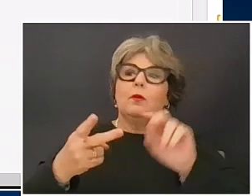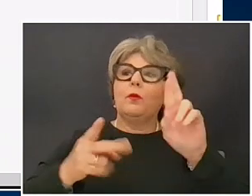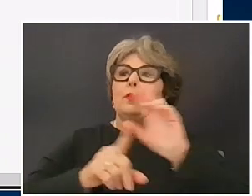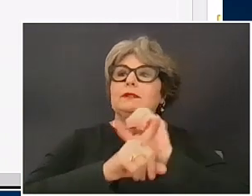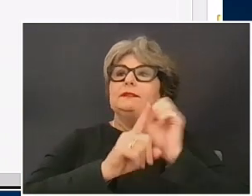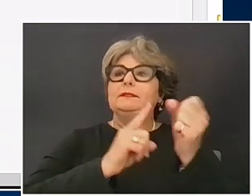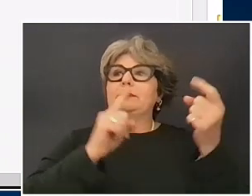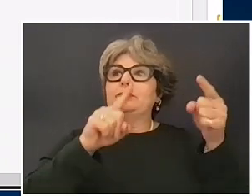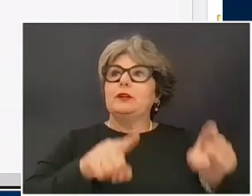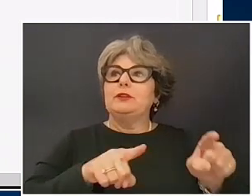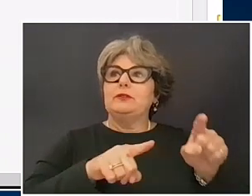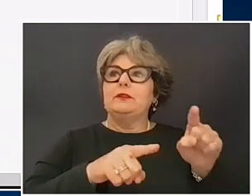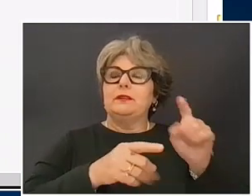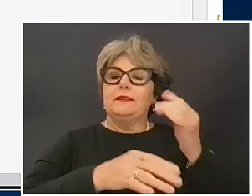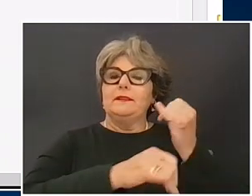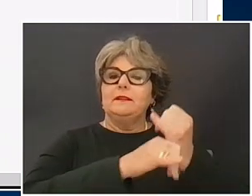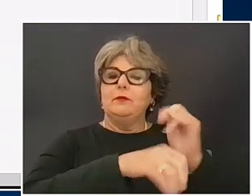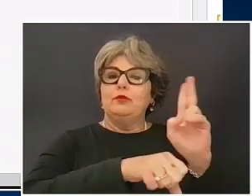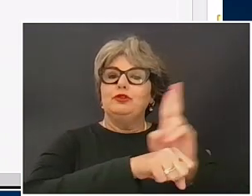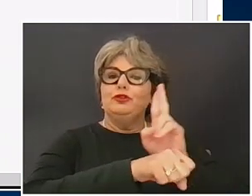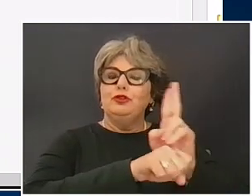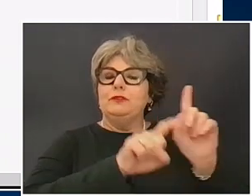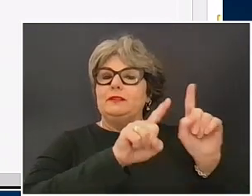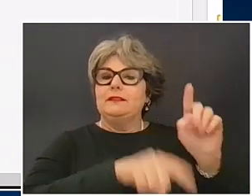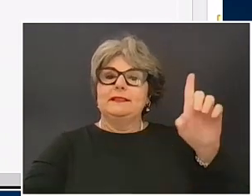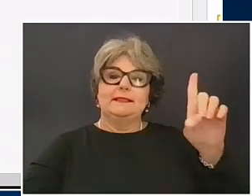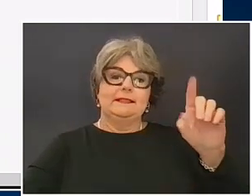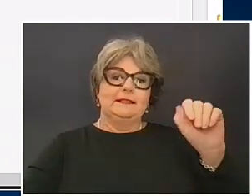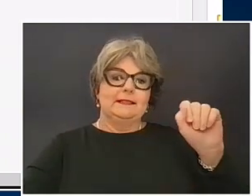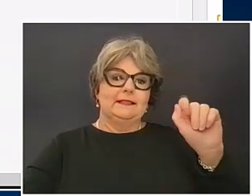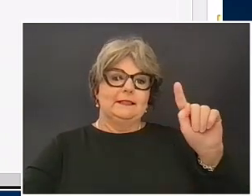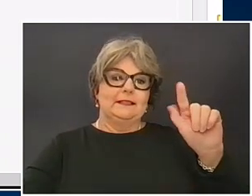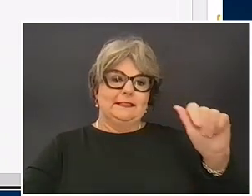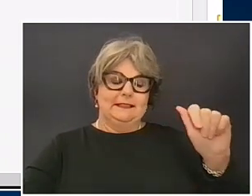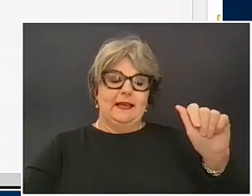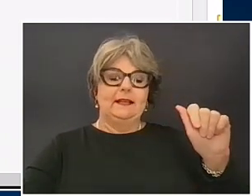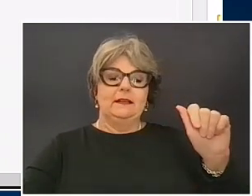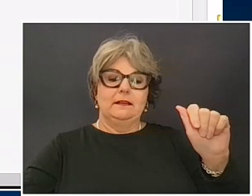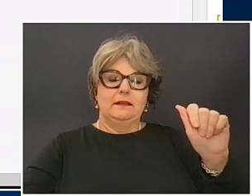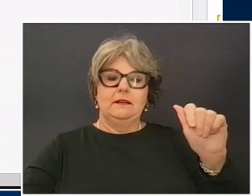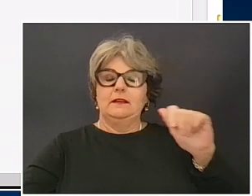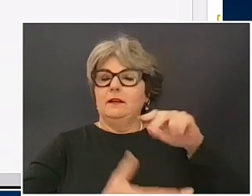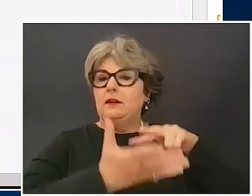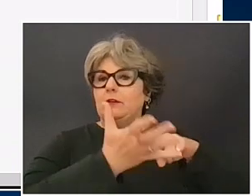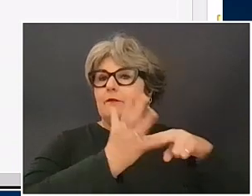the institution was using the attendance data for purposes of maintaining